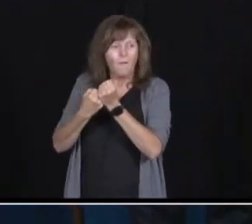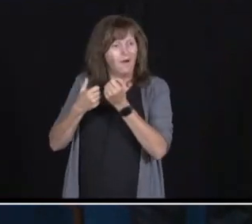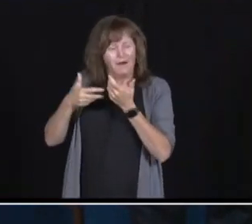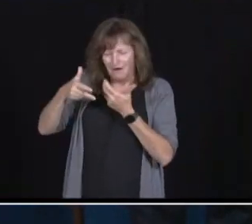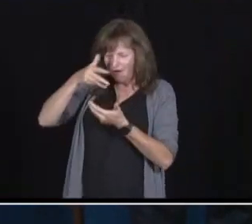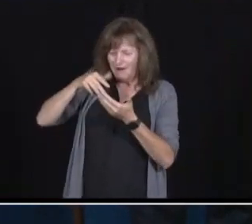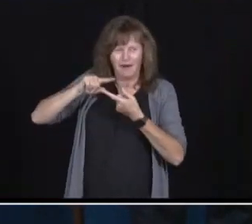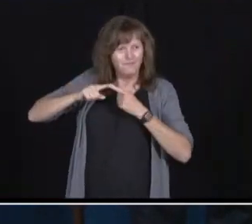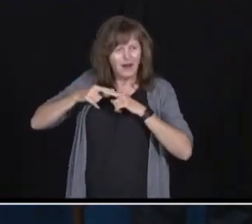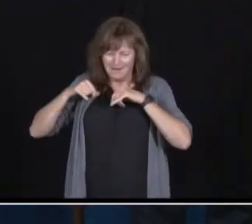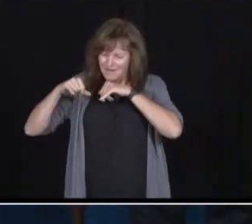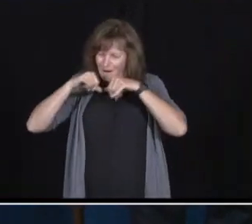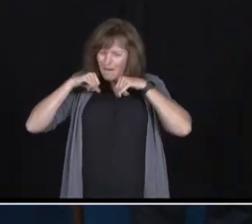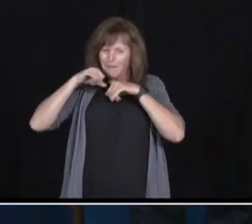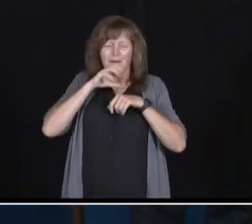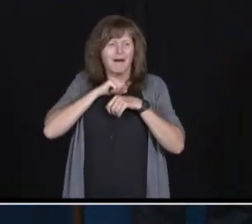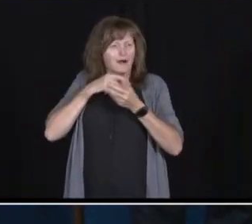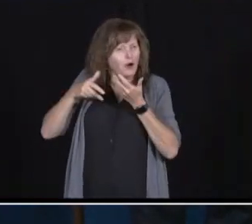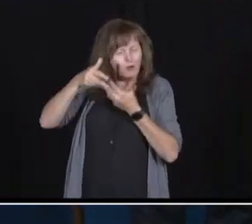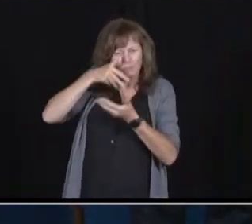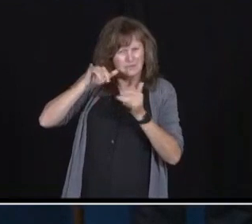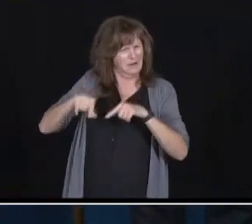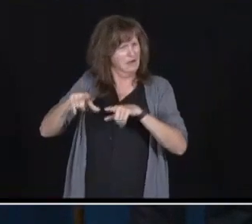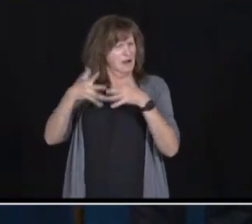age.